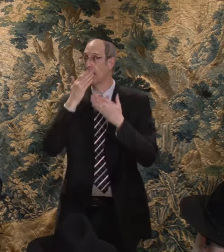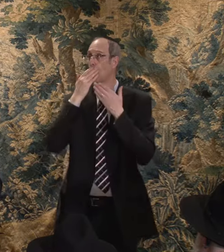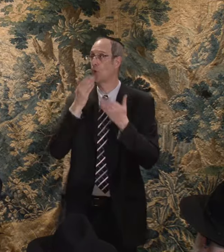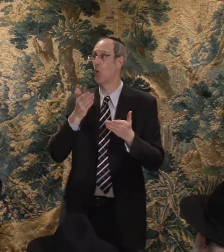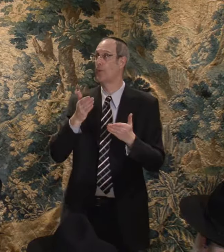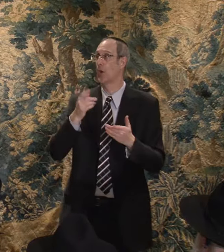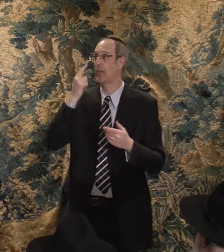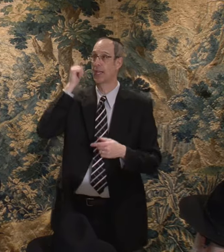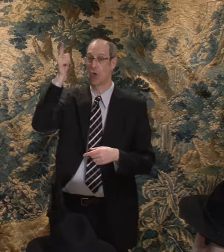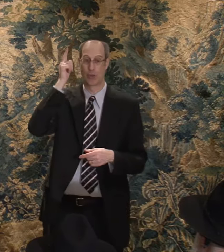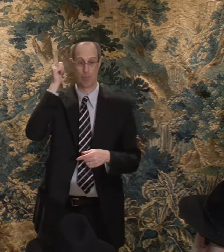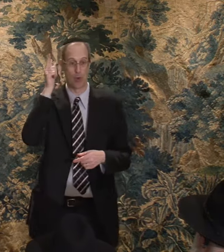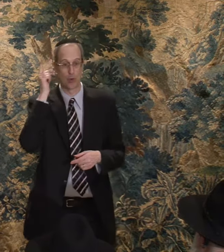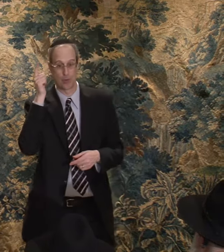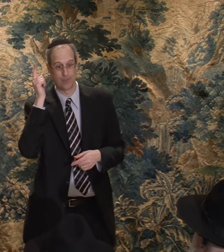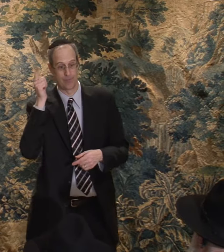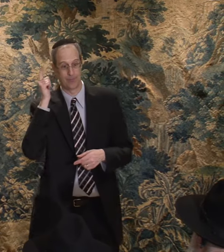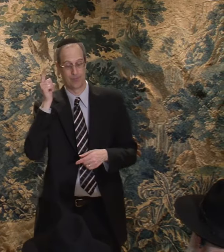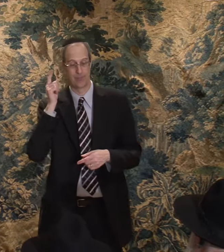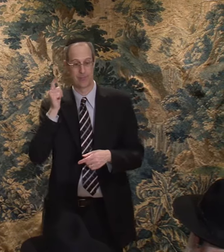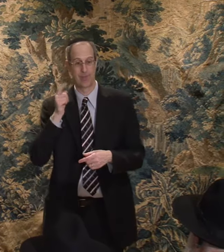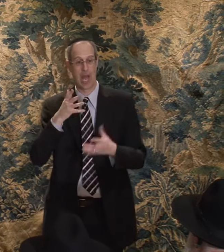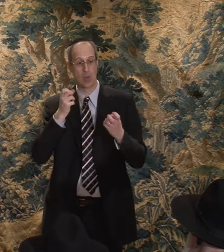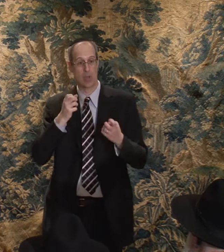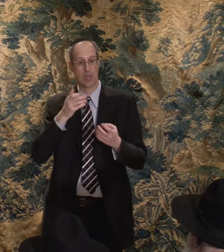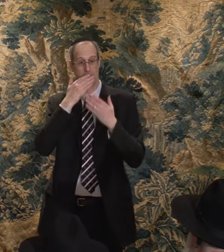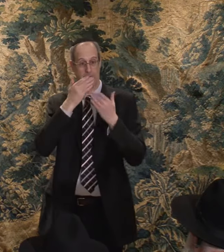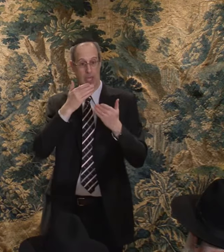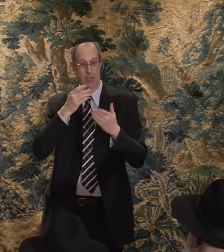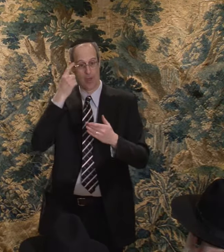cut his bar oh ho and I want to give up curse I talked to this at some level who